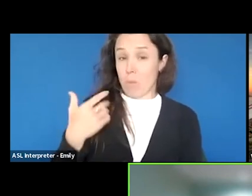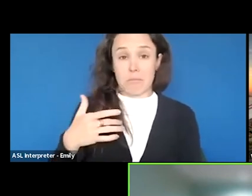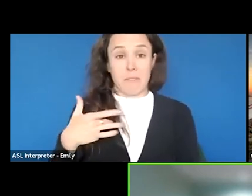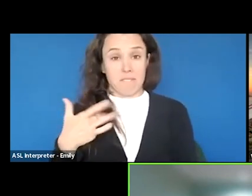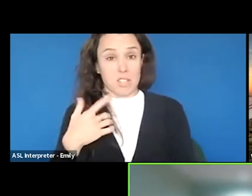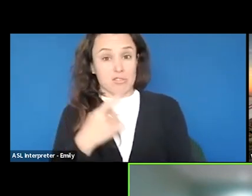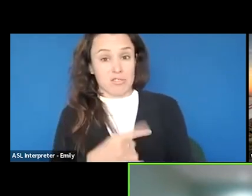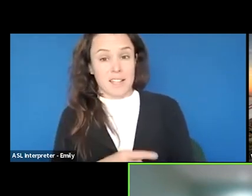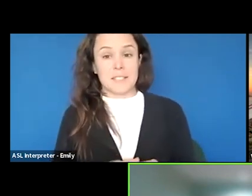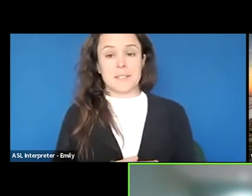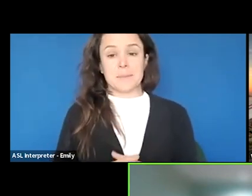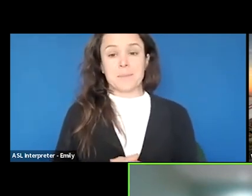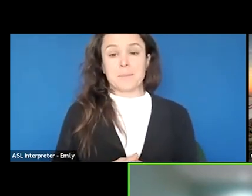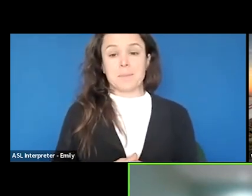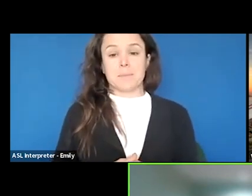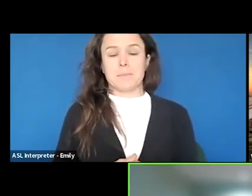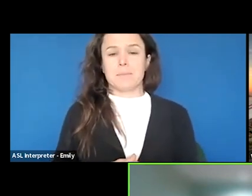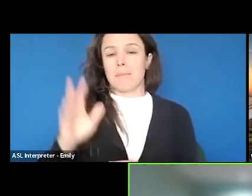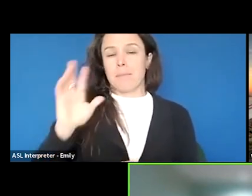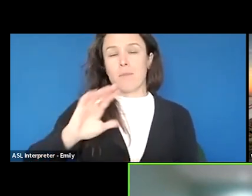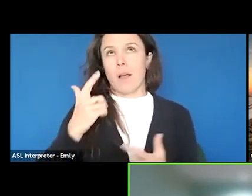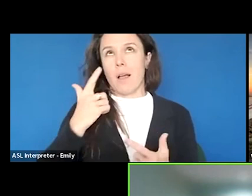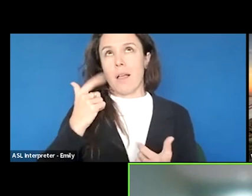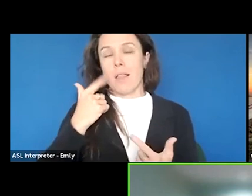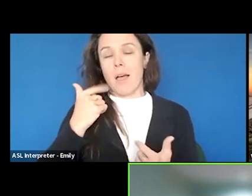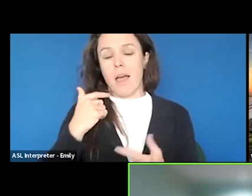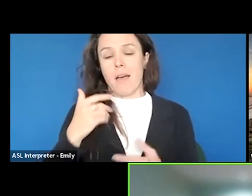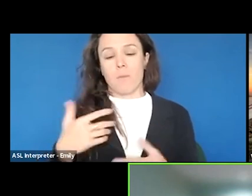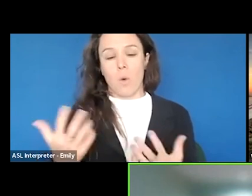one of the things that I used to laugh about when I was at ARPA was the possibility of